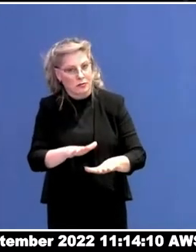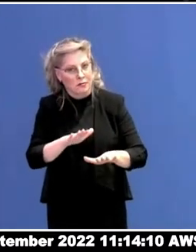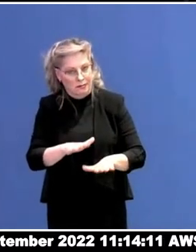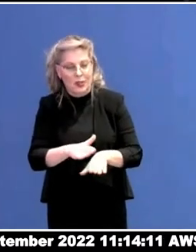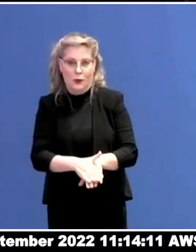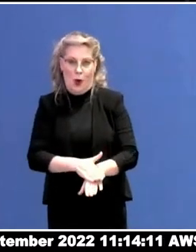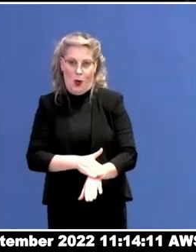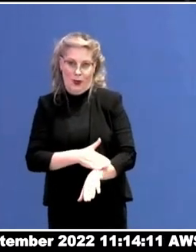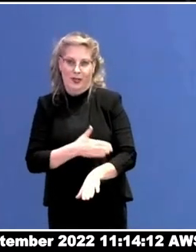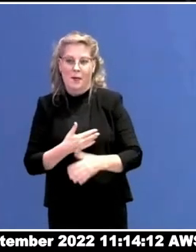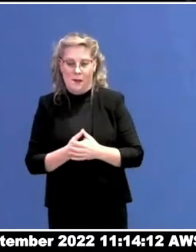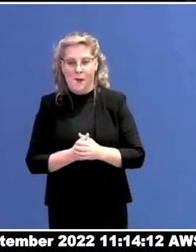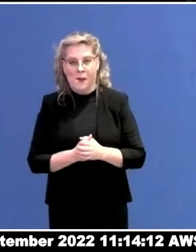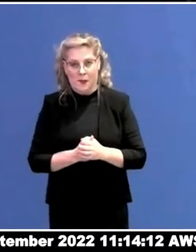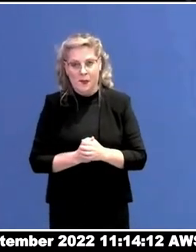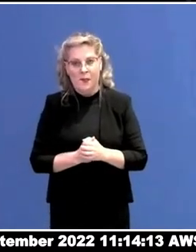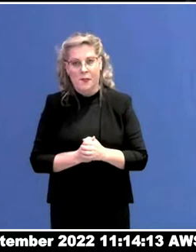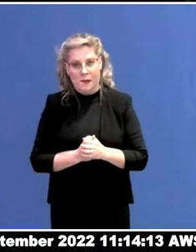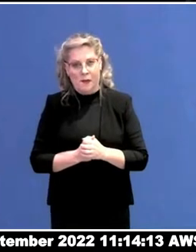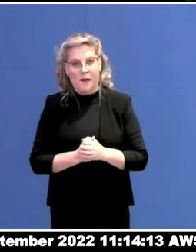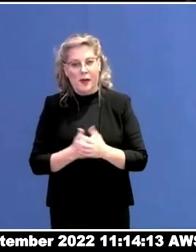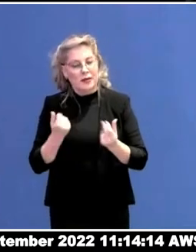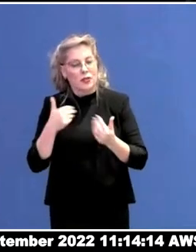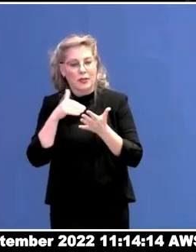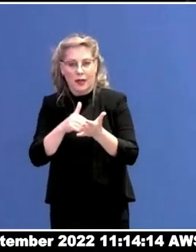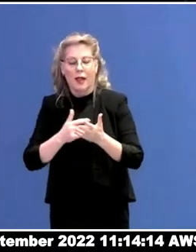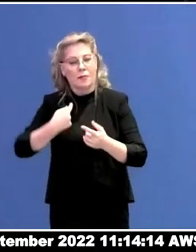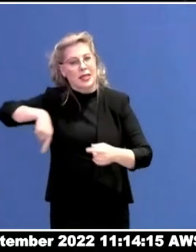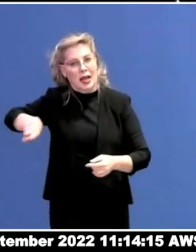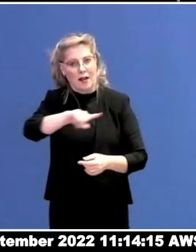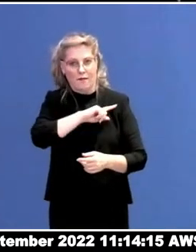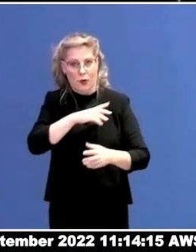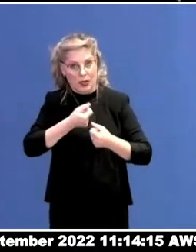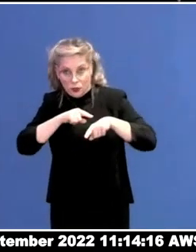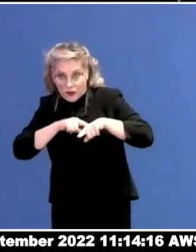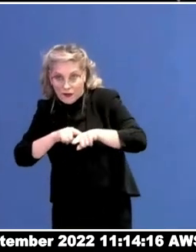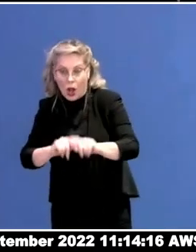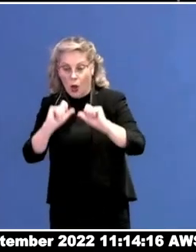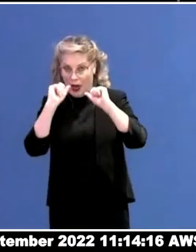So, if you wouldn't mind, it just makes it easier for us to follow. Thanks. MS KRAKOUER: Thank you.